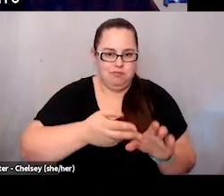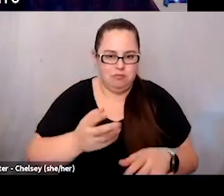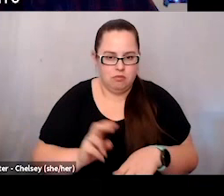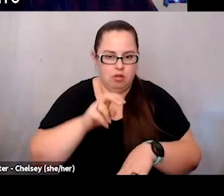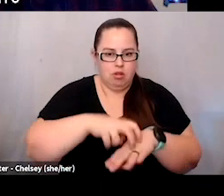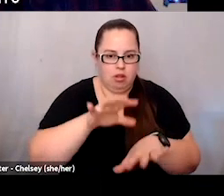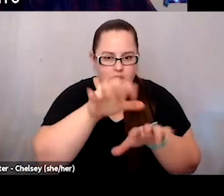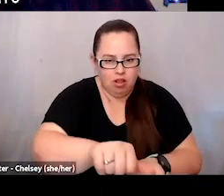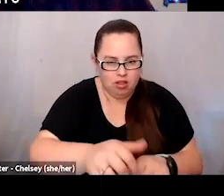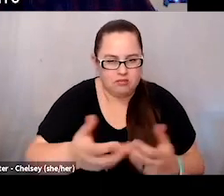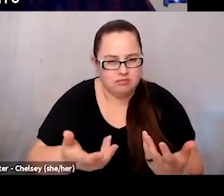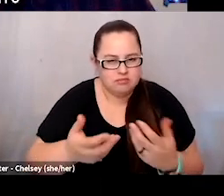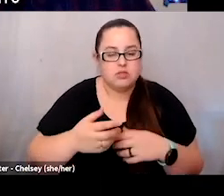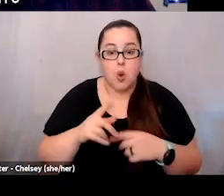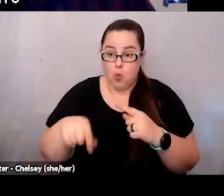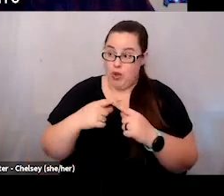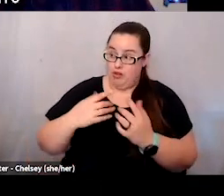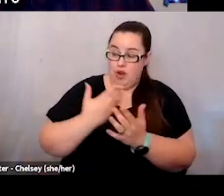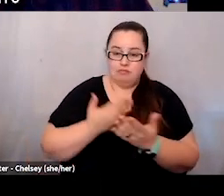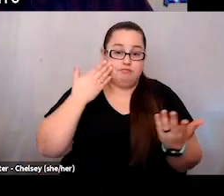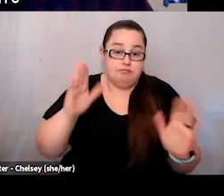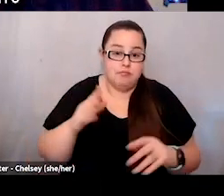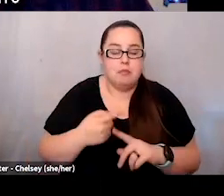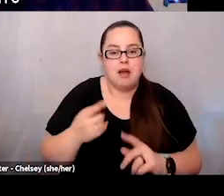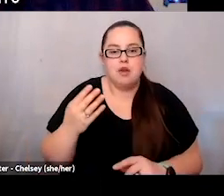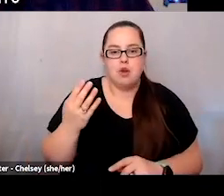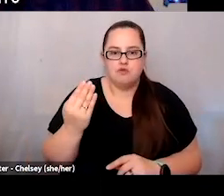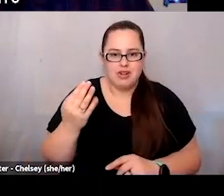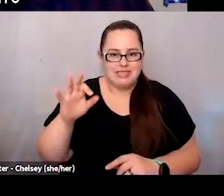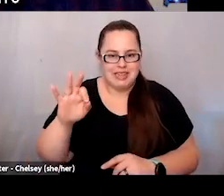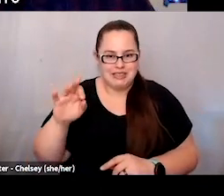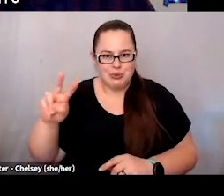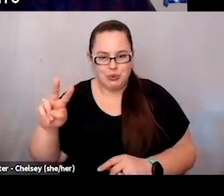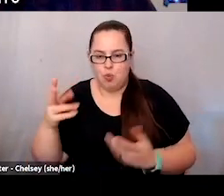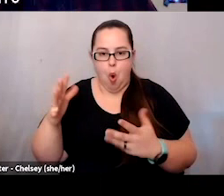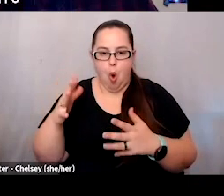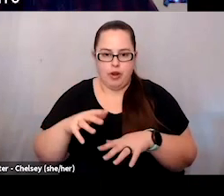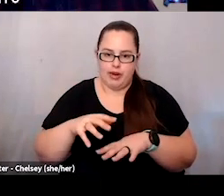Americas. All I know, in 1492, we were firmly established here in the Americas. There are